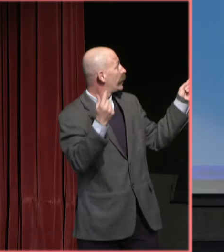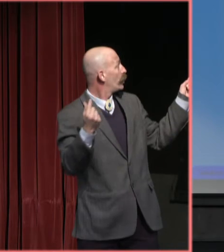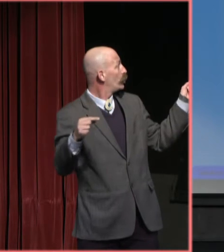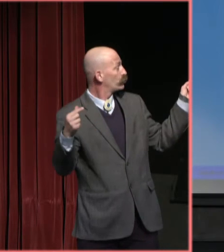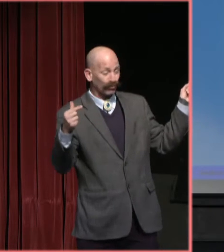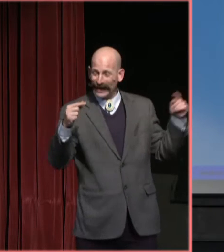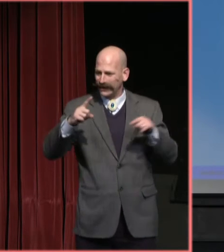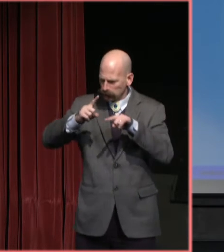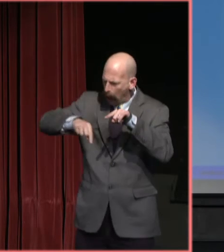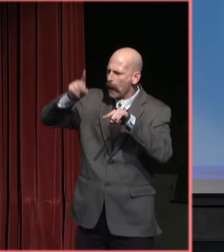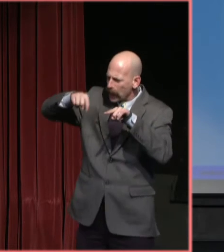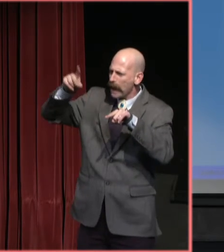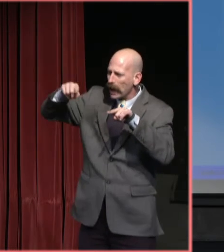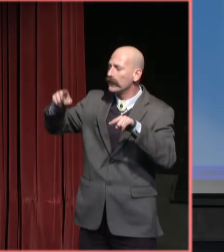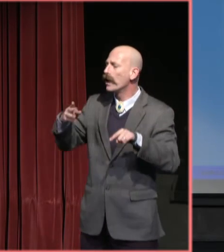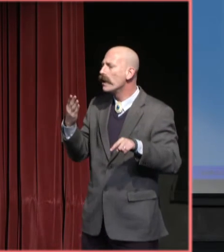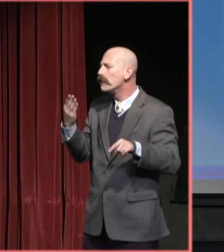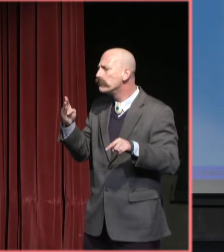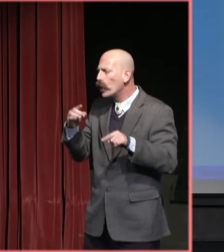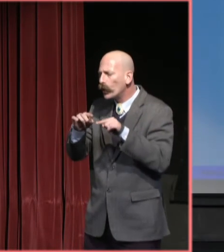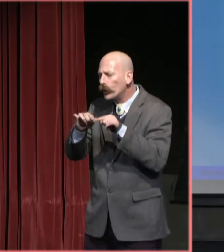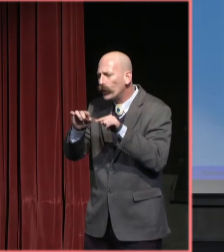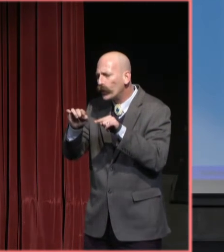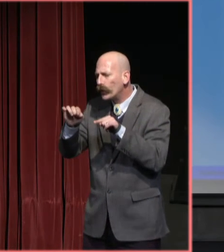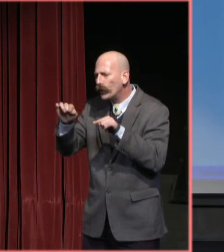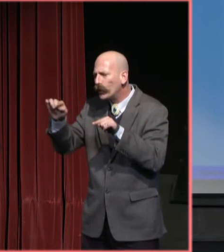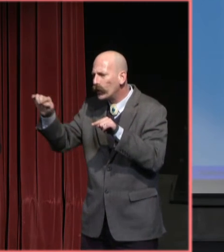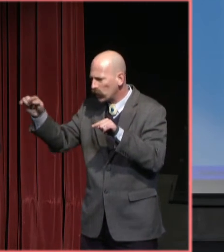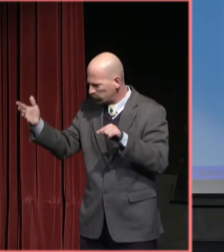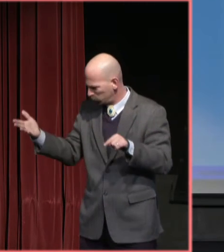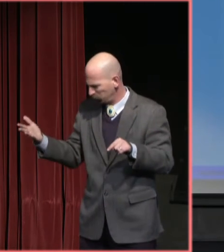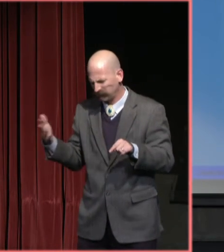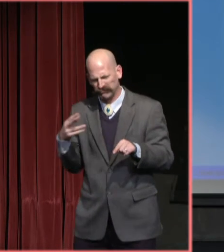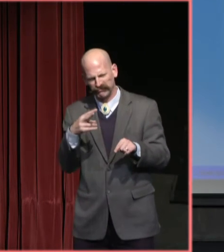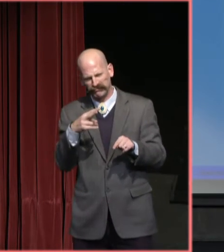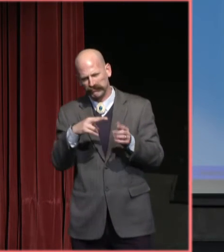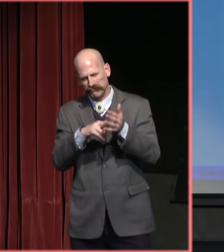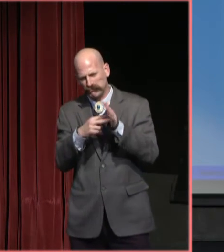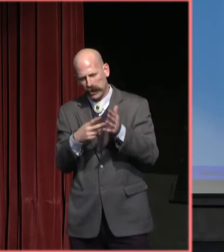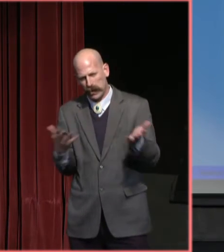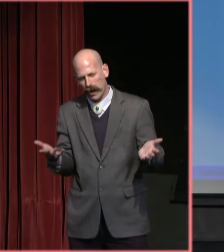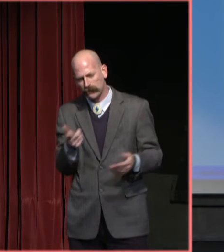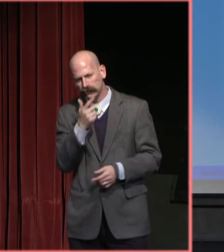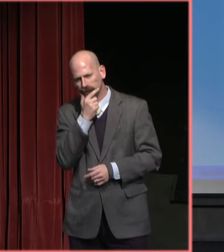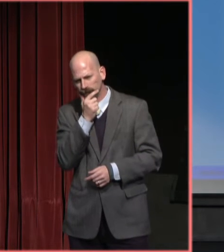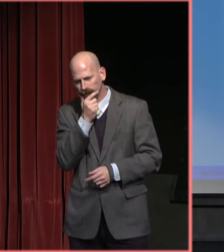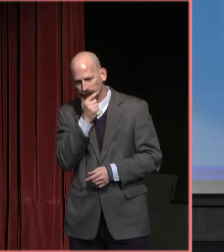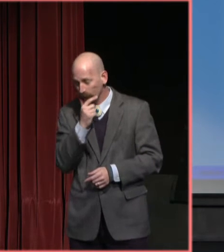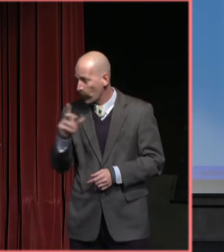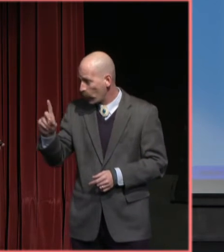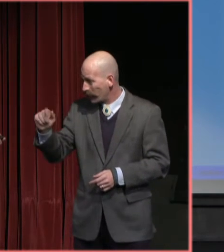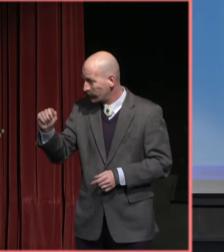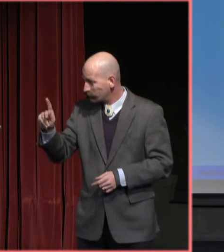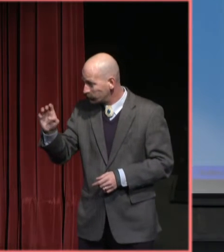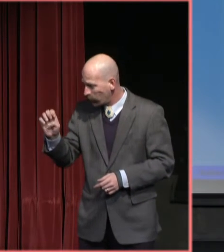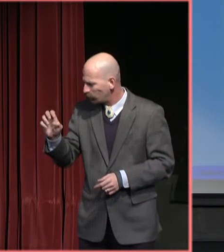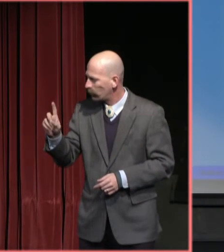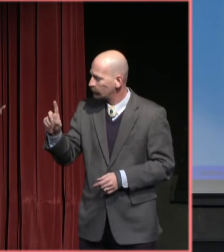The blue one is quite flat and the green one is up and down. So what does this tell us? Well, when Dave Keeling first made these measurements,